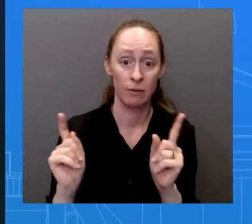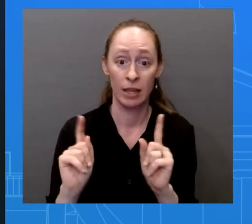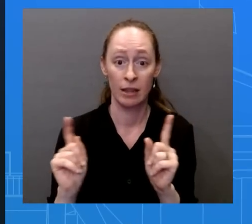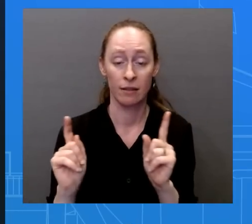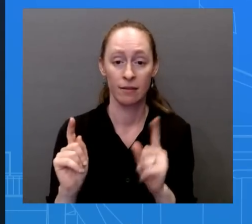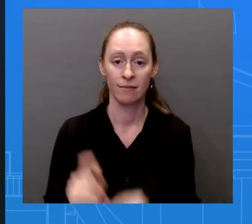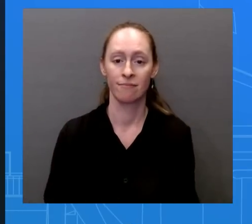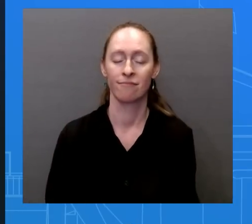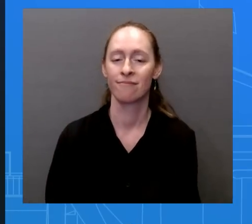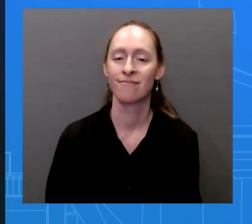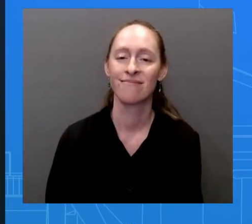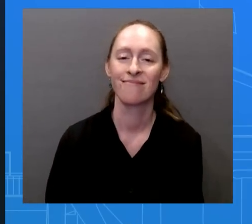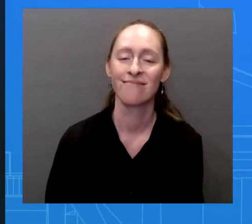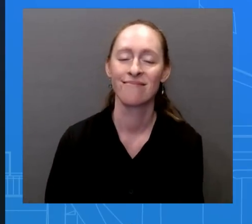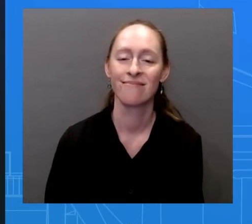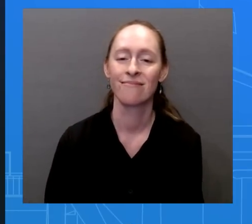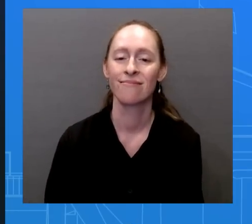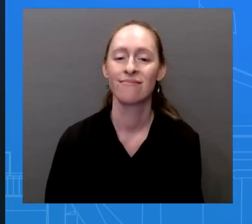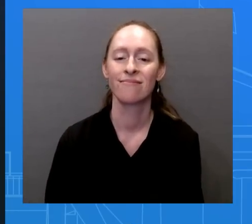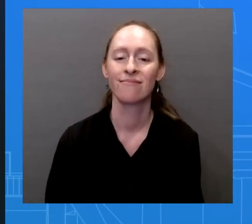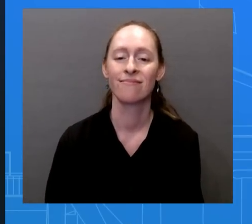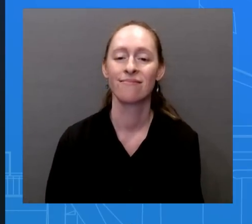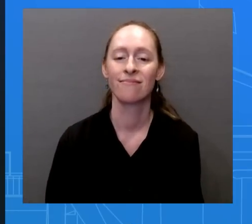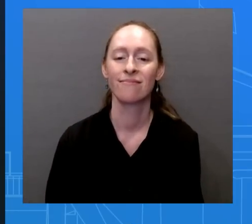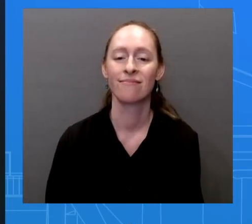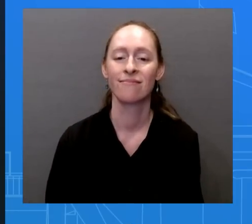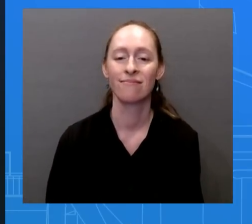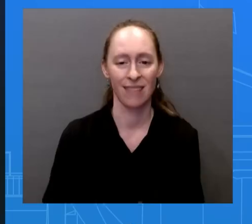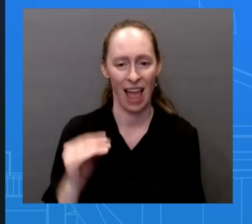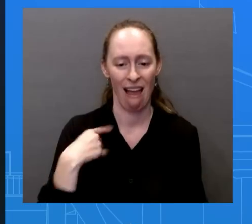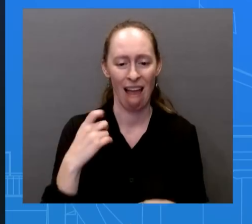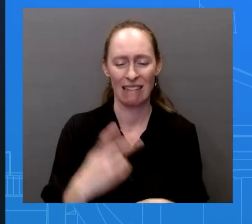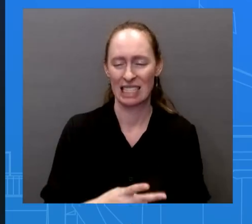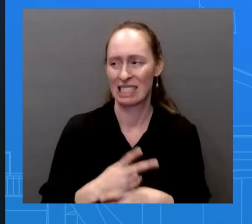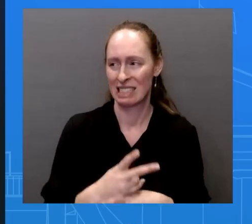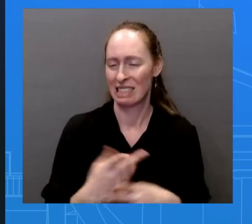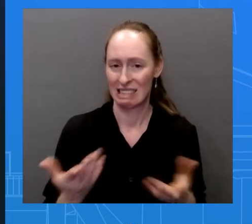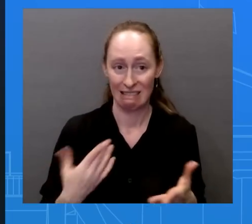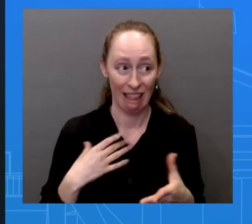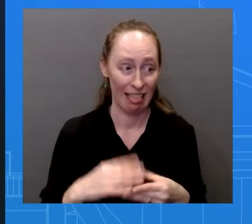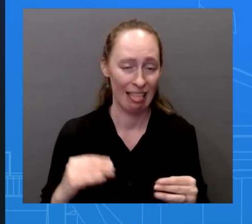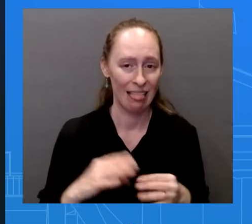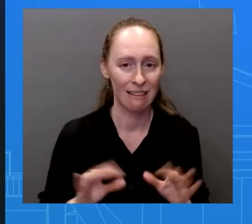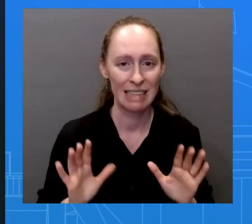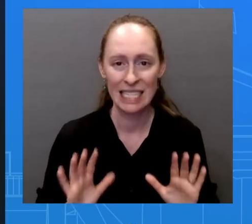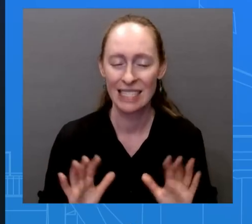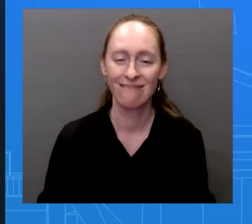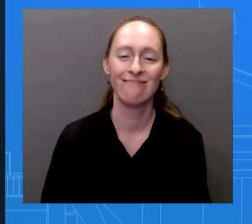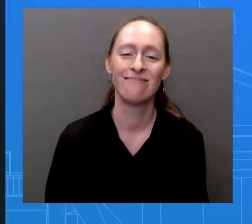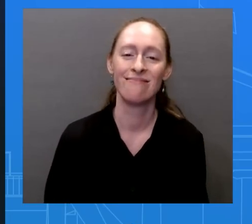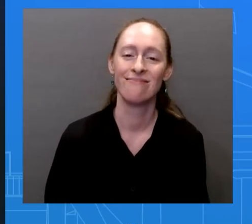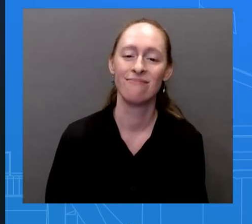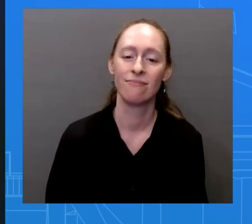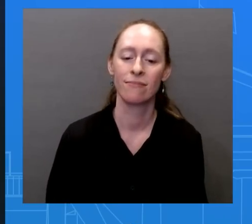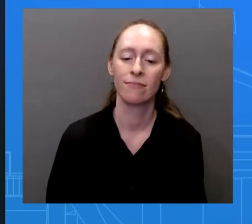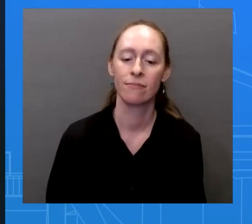of what I say here at the podium as well. The Press: He's not welcome on the trail -- Ms. Jean-Pierre: Go ahead, right here. The Press: -- correct, Karine? Ms. Jean-Pierre: Go ahead. Go ahead. The Press: We get the consumer price index